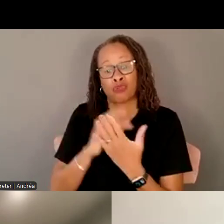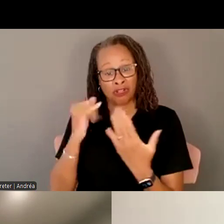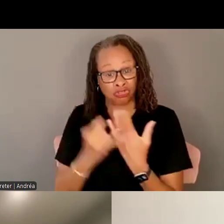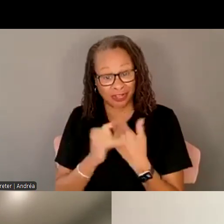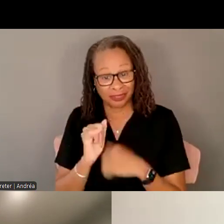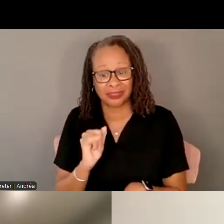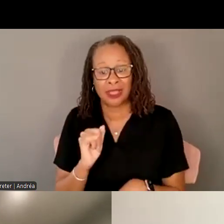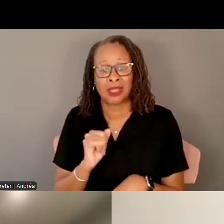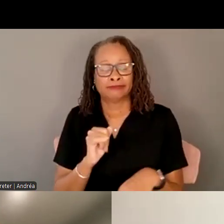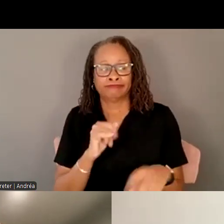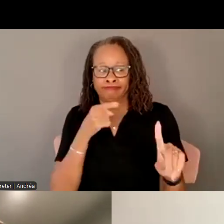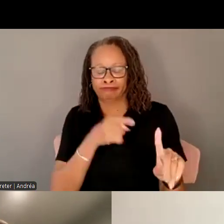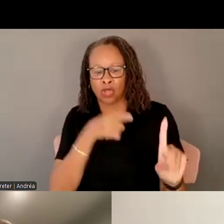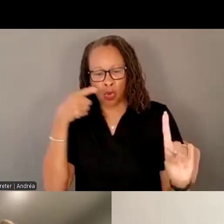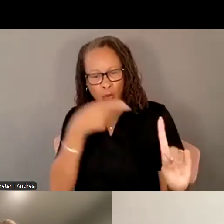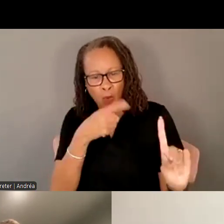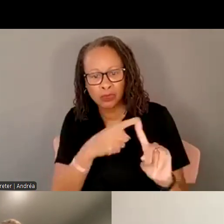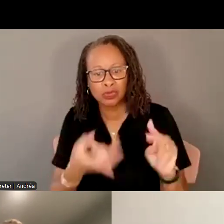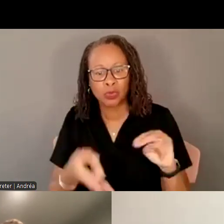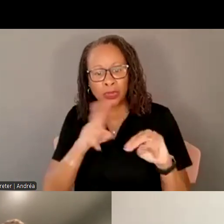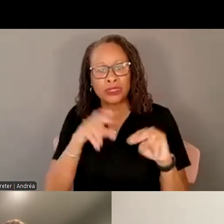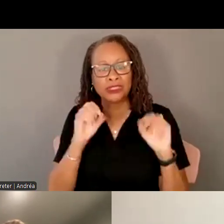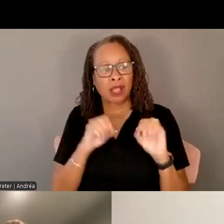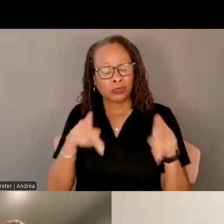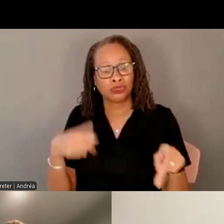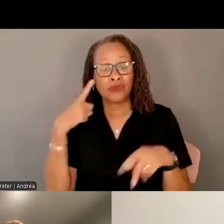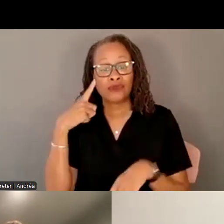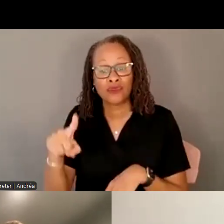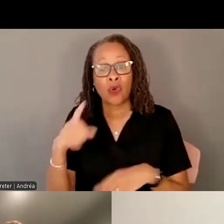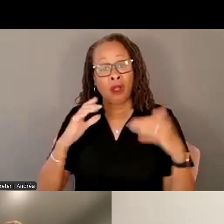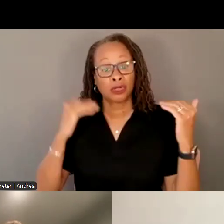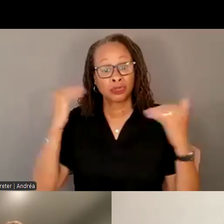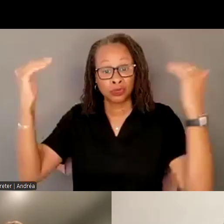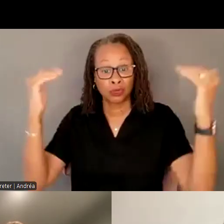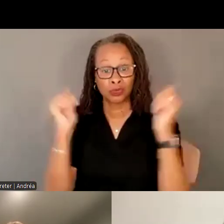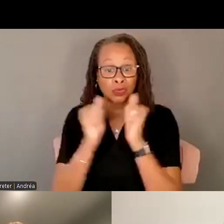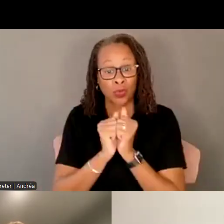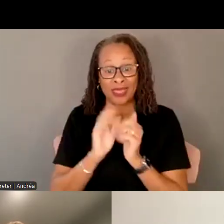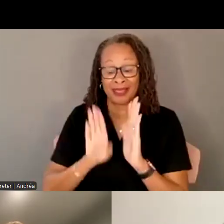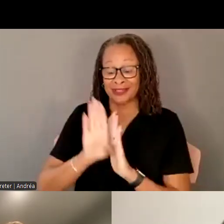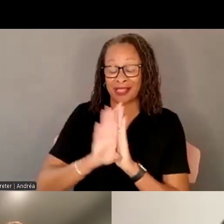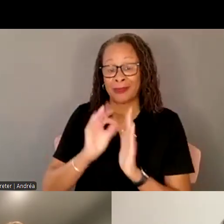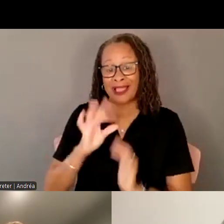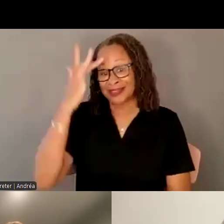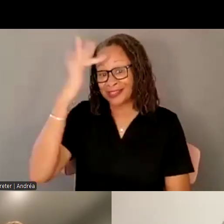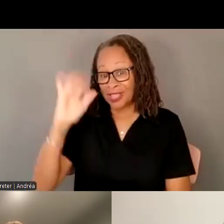seeks to increase opportunities for adults with developmental and intellectual disabilities,